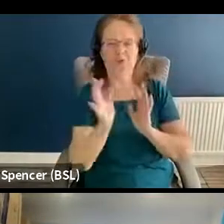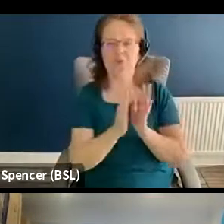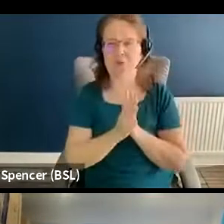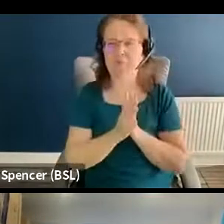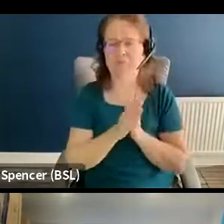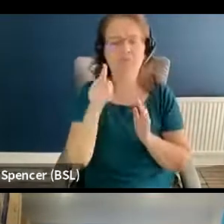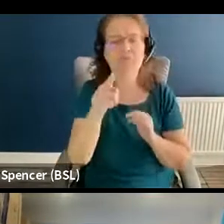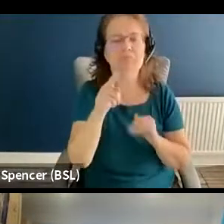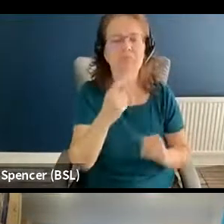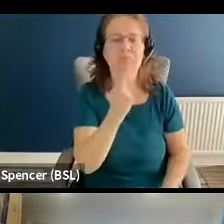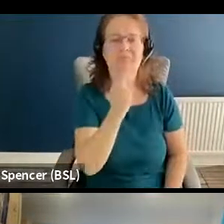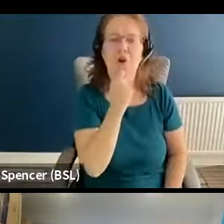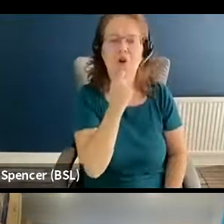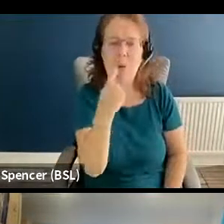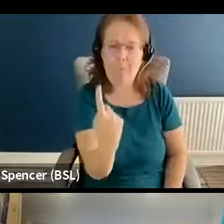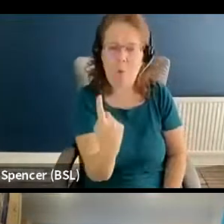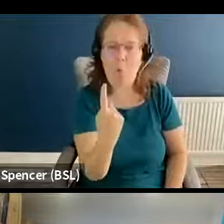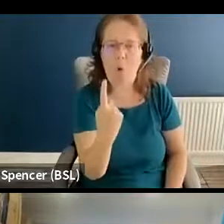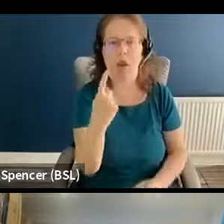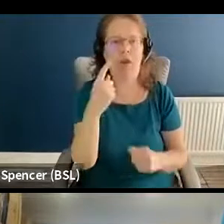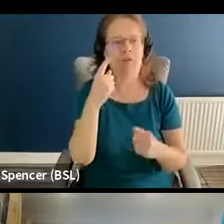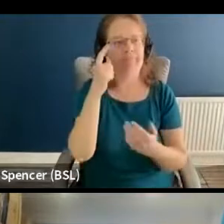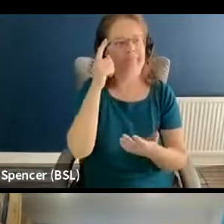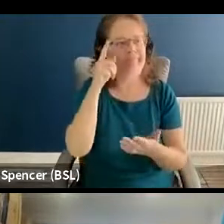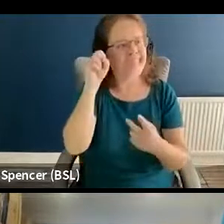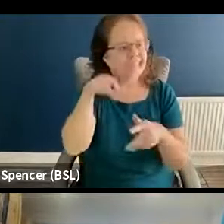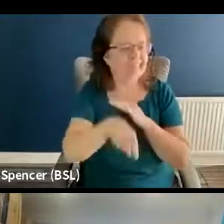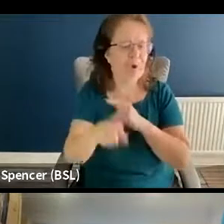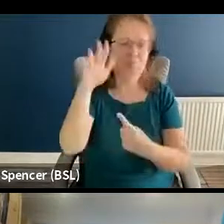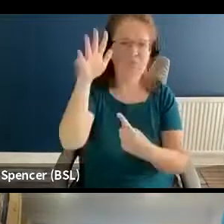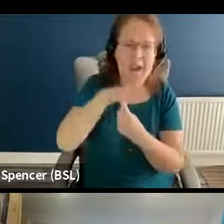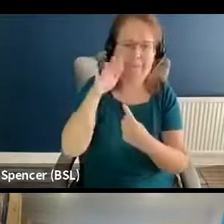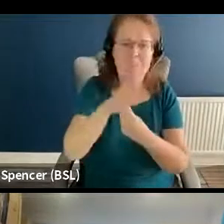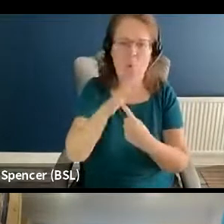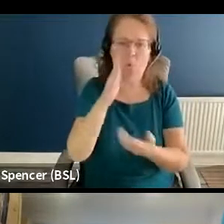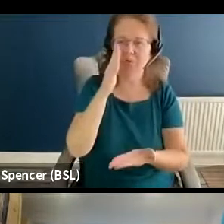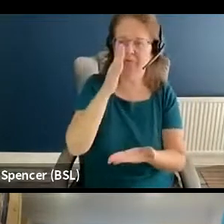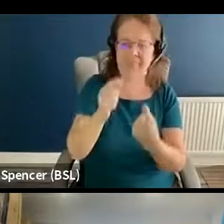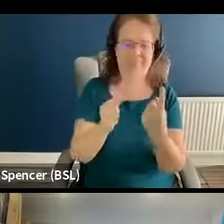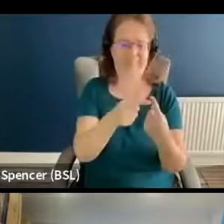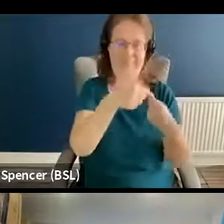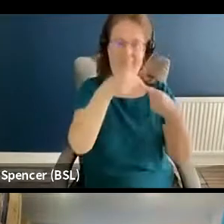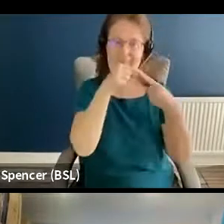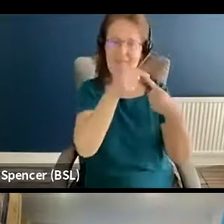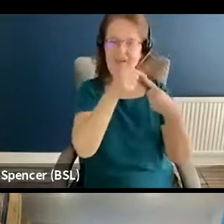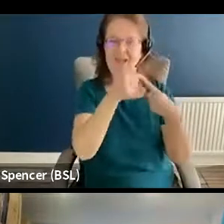number one most important factor in making a good accessible product or service in your experience?